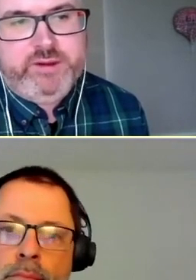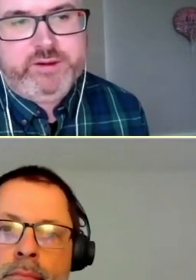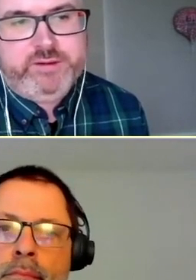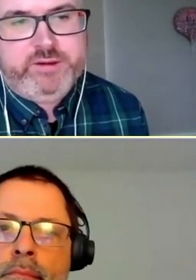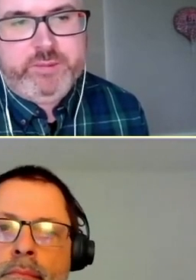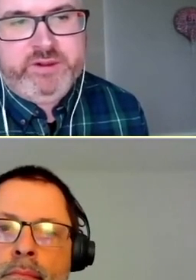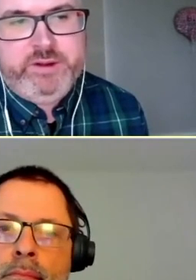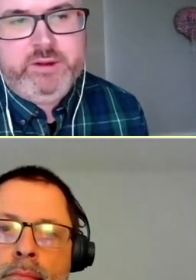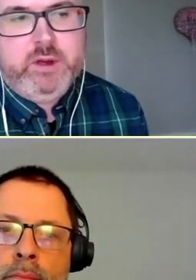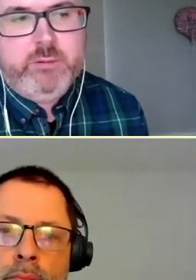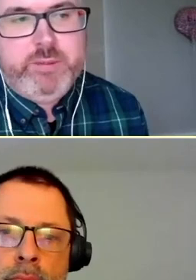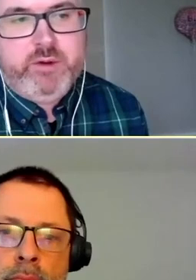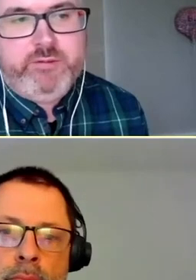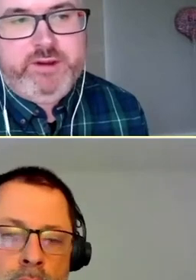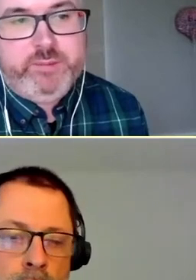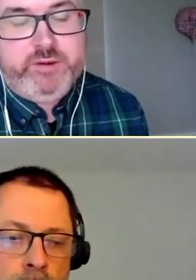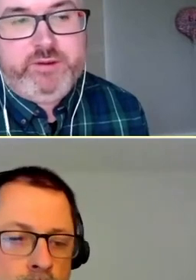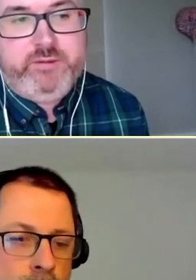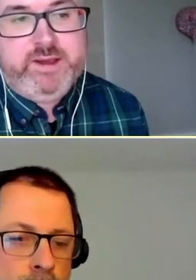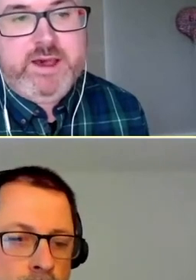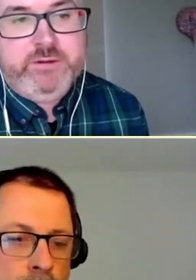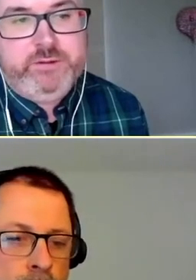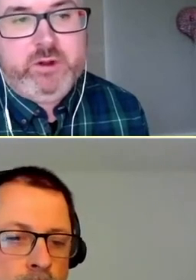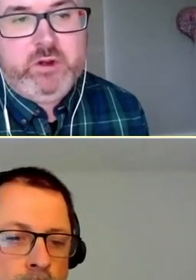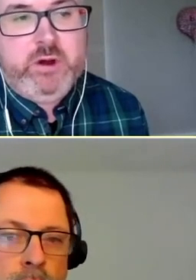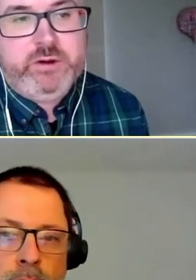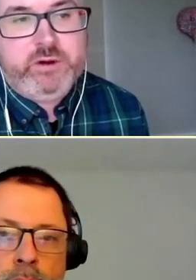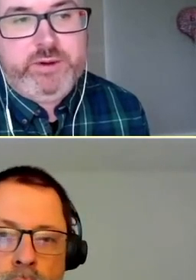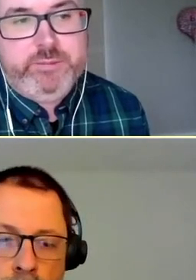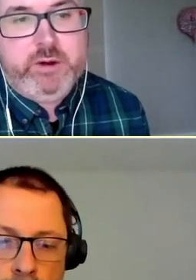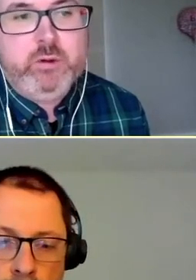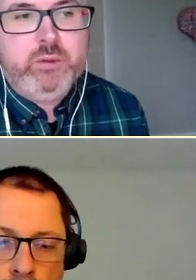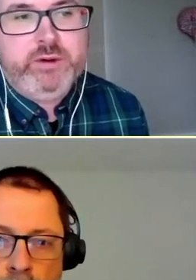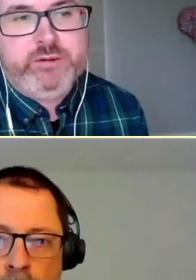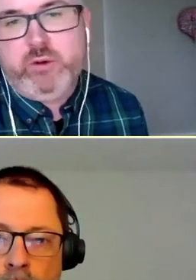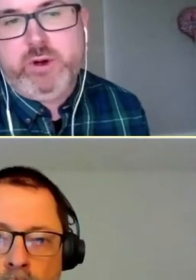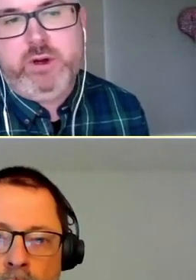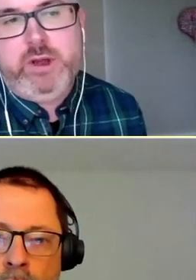So they have one single HTML element using the ARIA